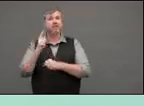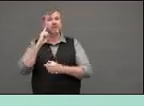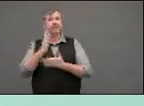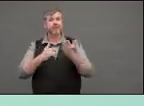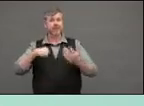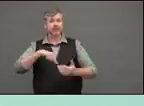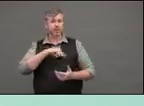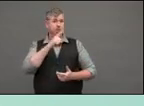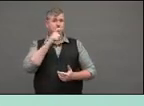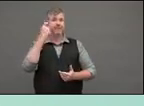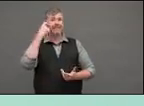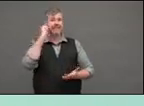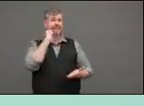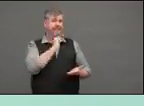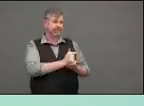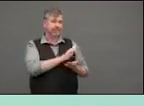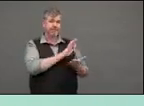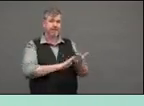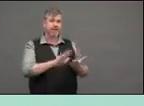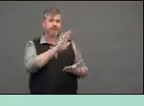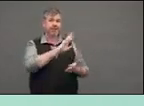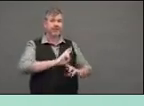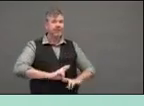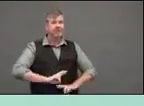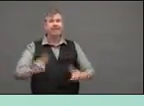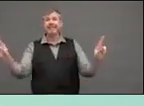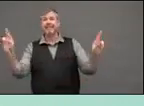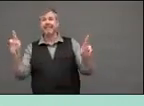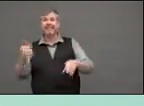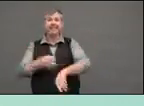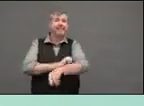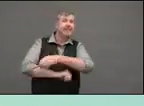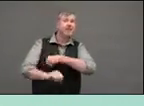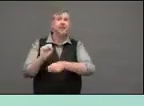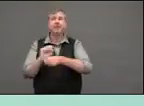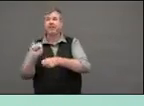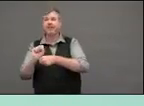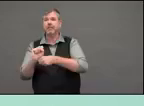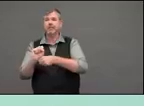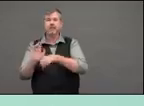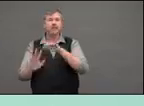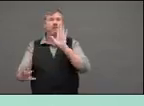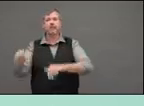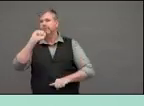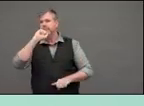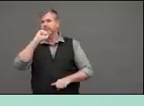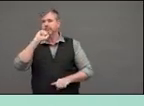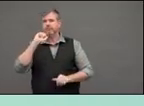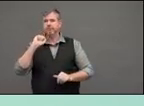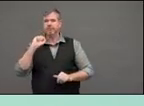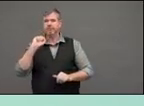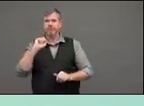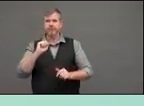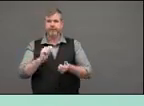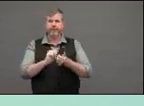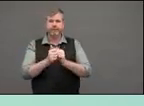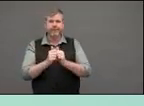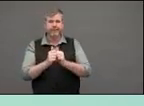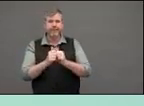you know going out to the workforce we're not just competing with other people that just graduated we're also competing with people that